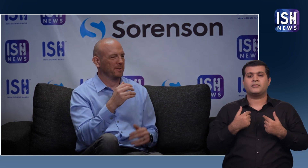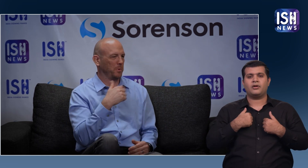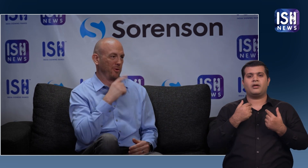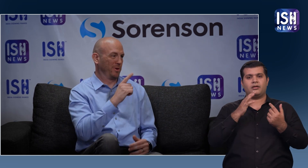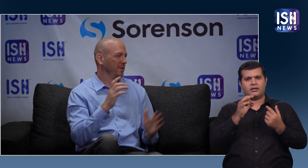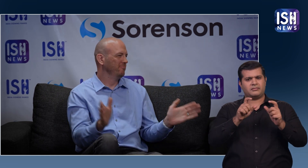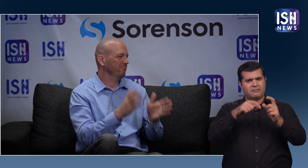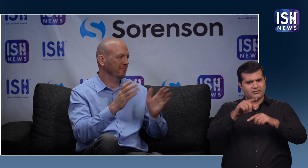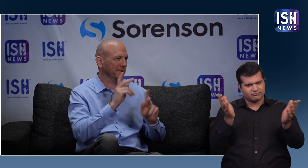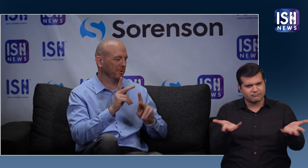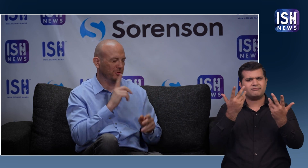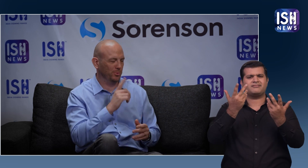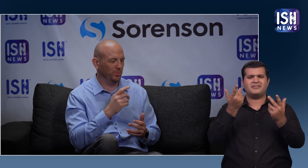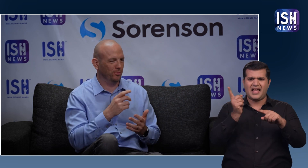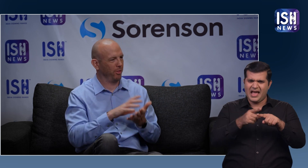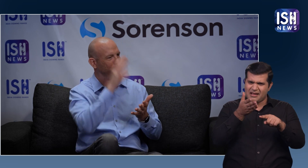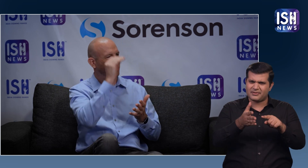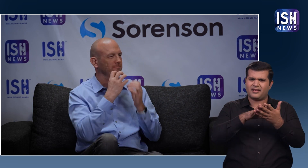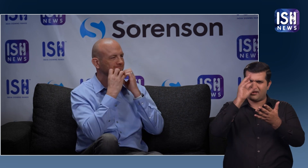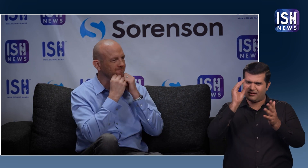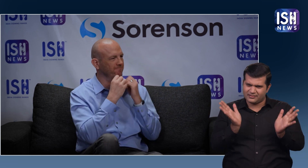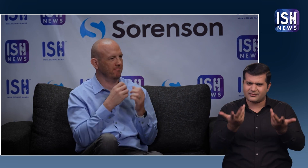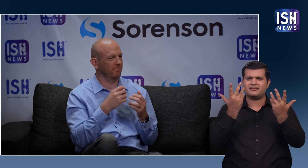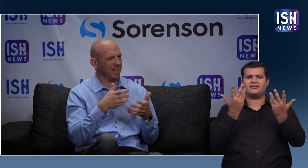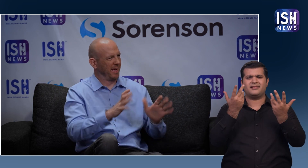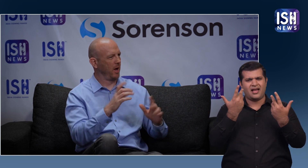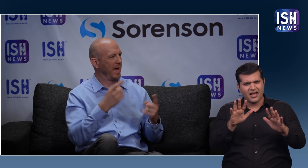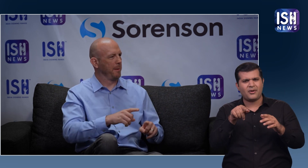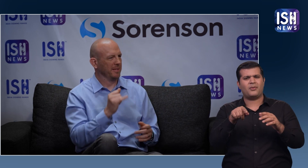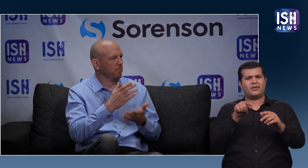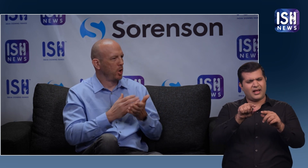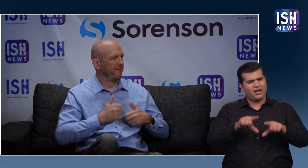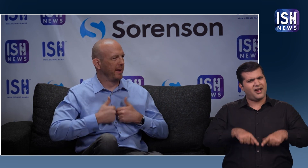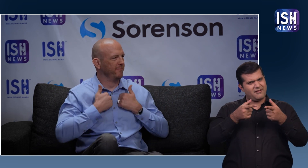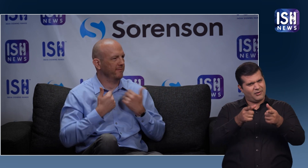I encourage people to learn and let it happen. Its part of life.